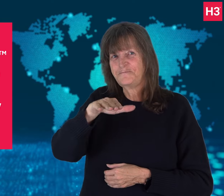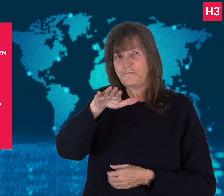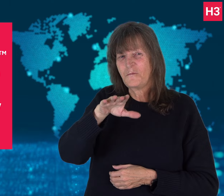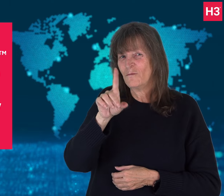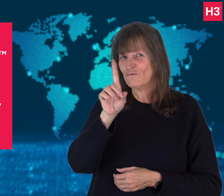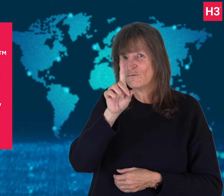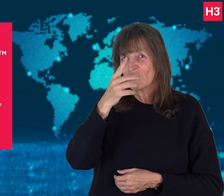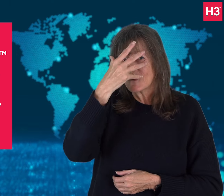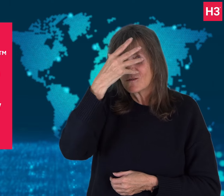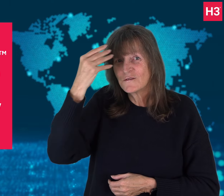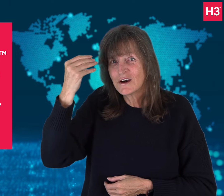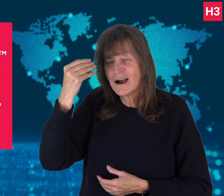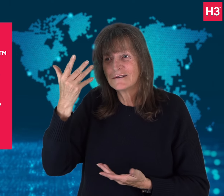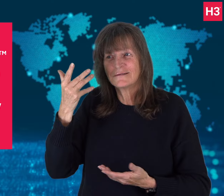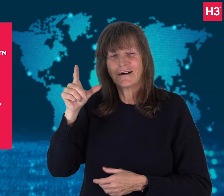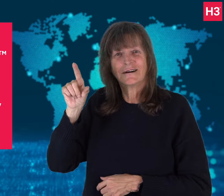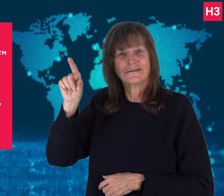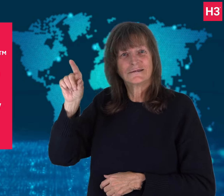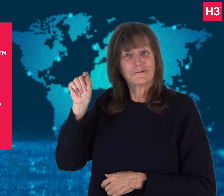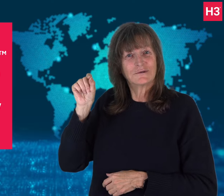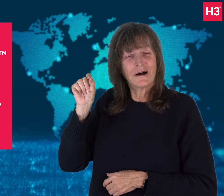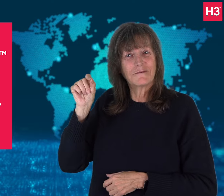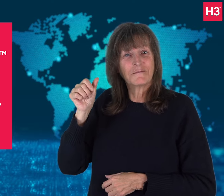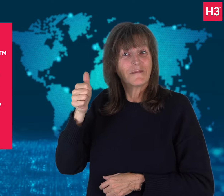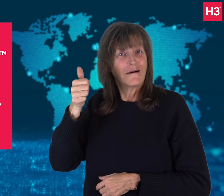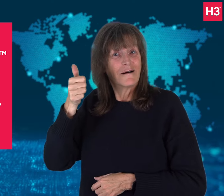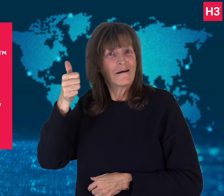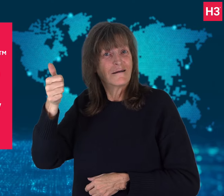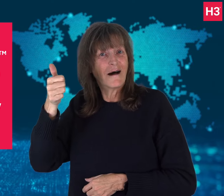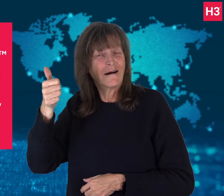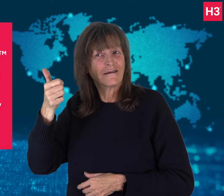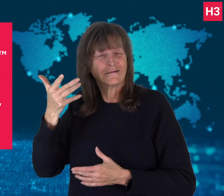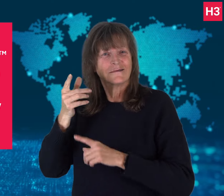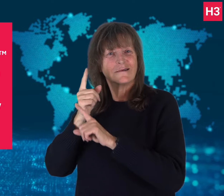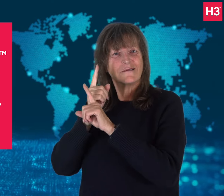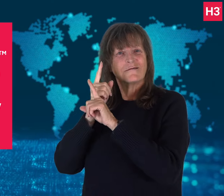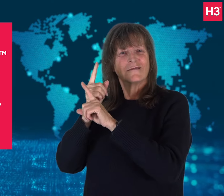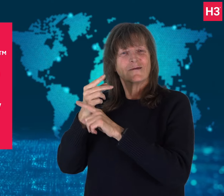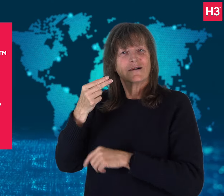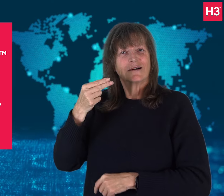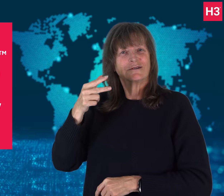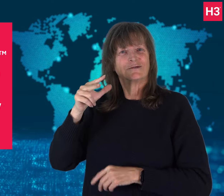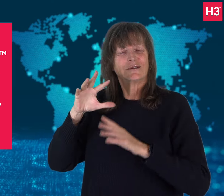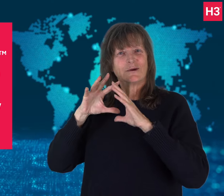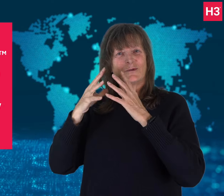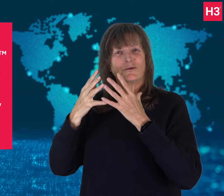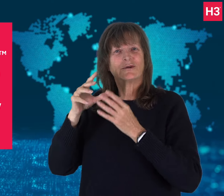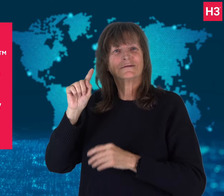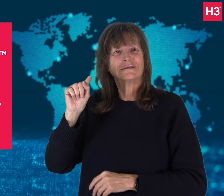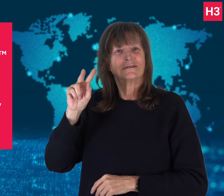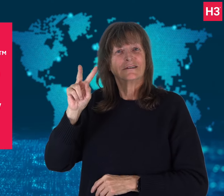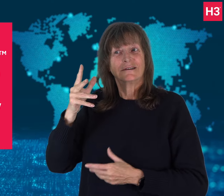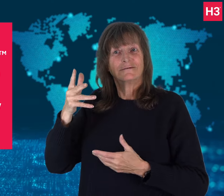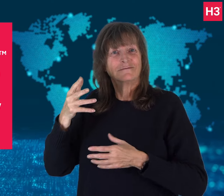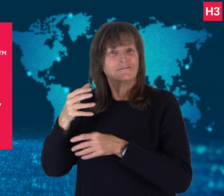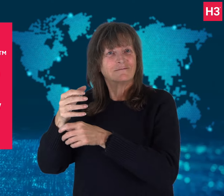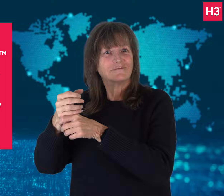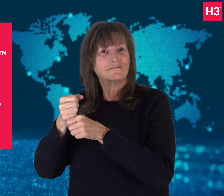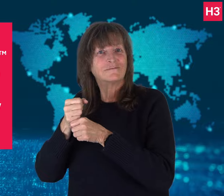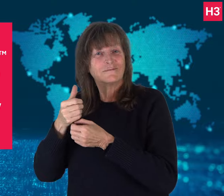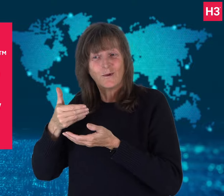Don’t forget to subscribe, like, and follow H3 World TV